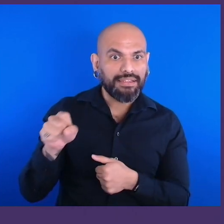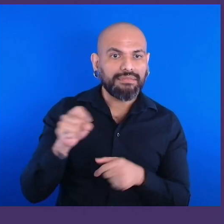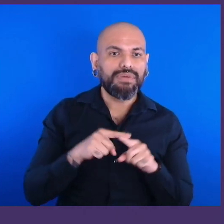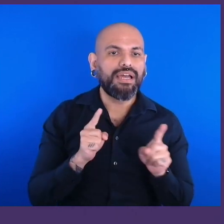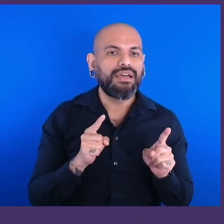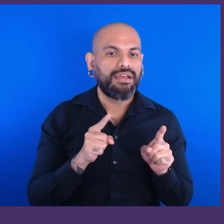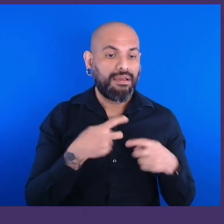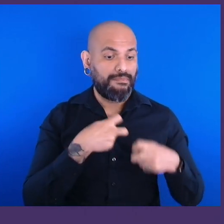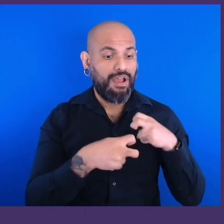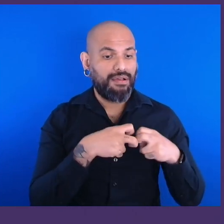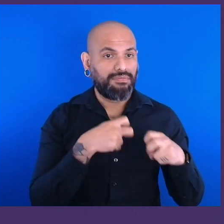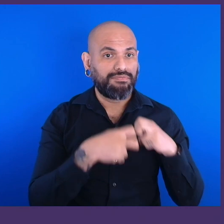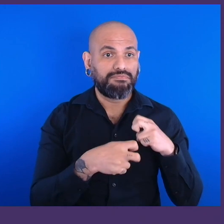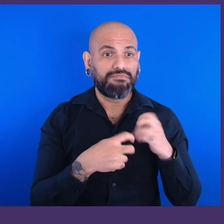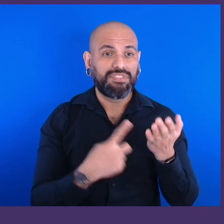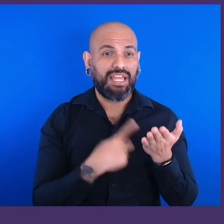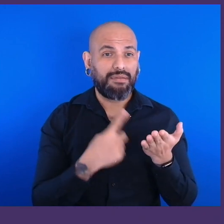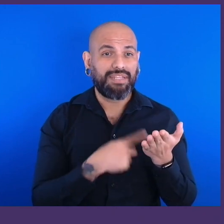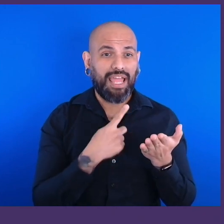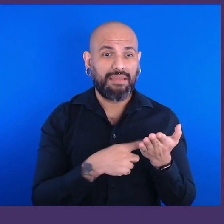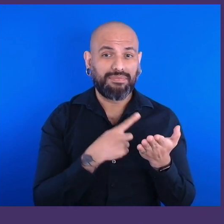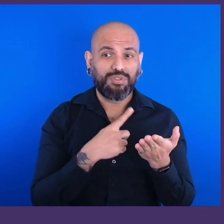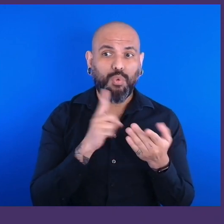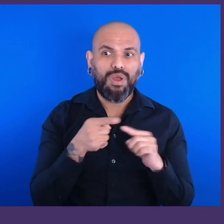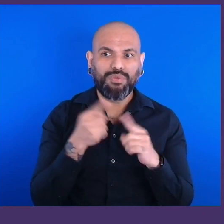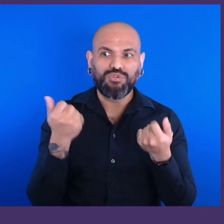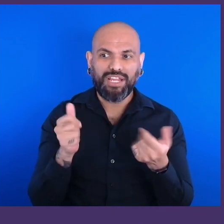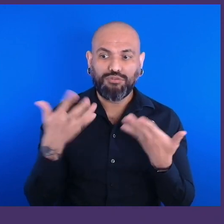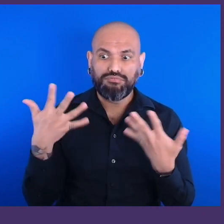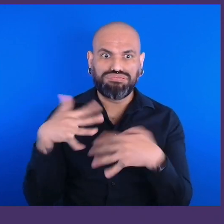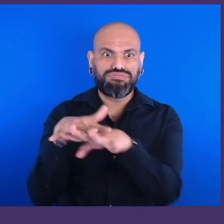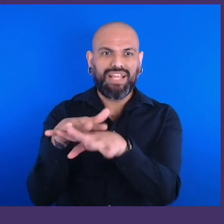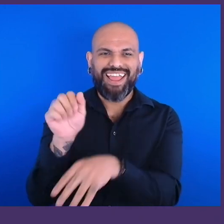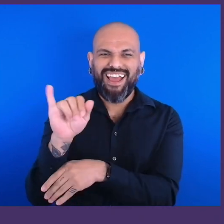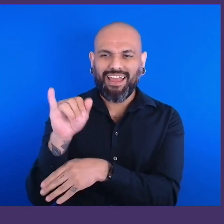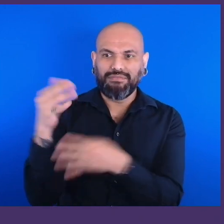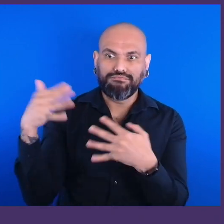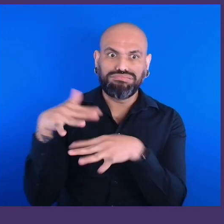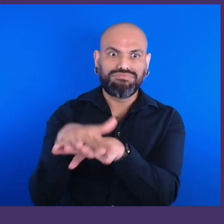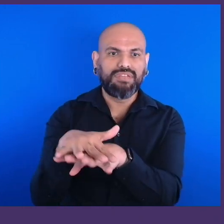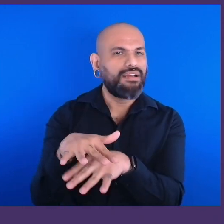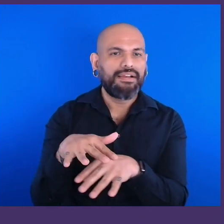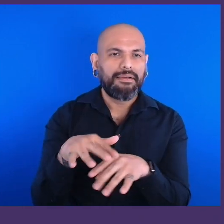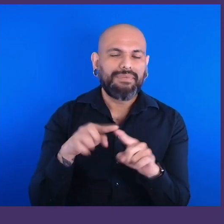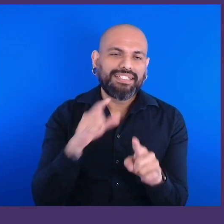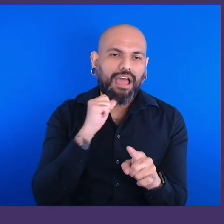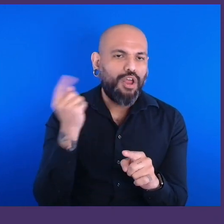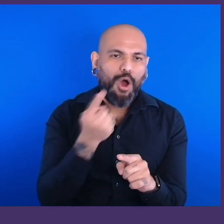with mainstream AI, which, as I said, is not always accessible. I can mention an example.